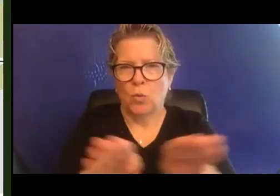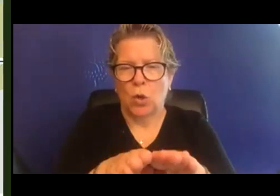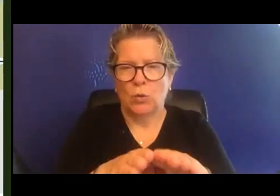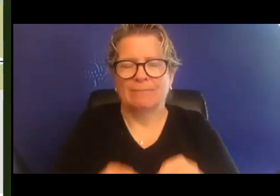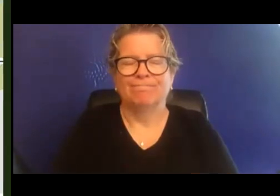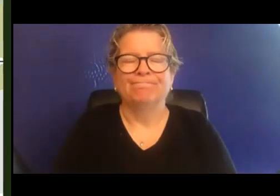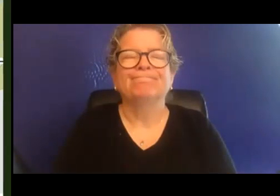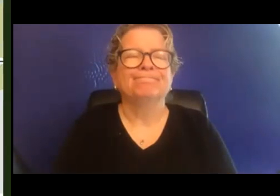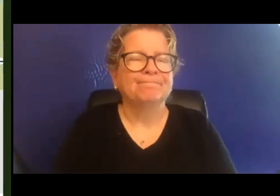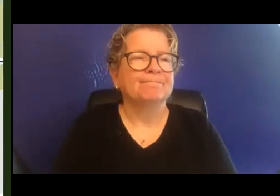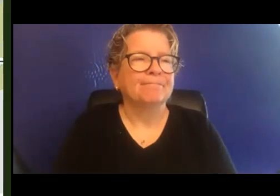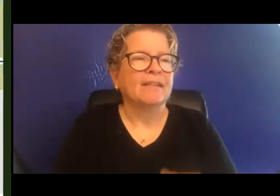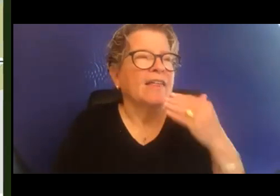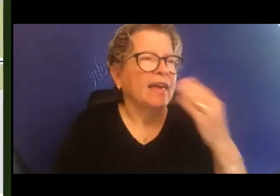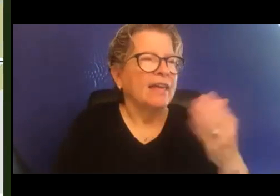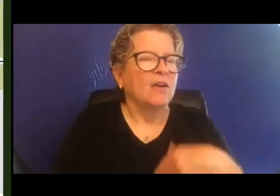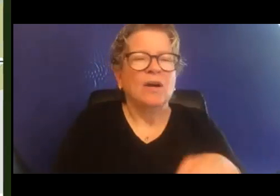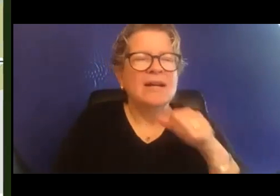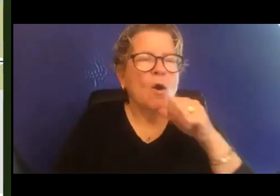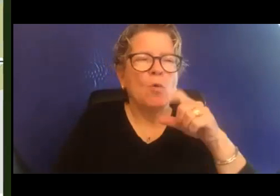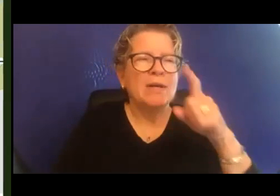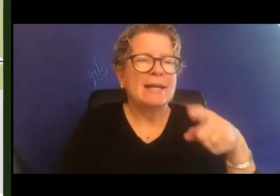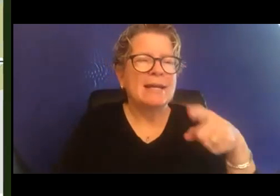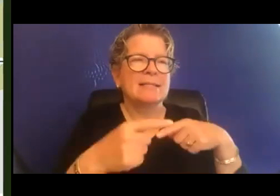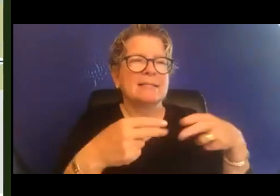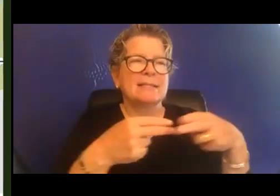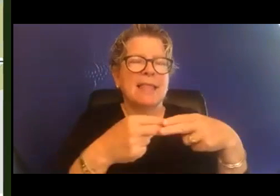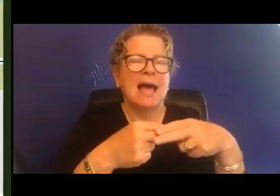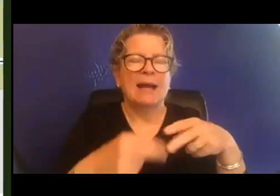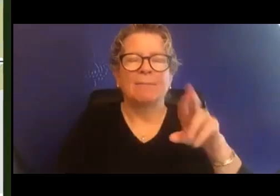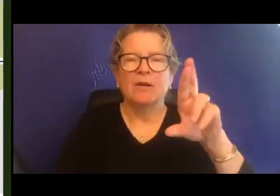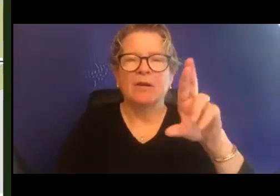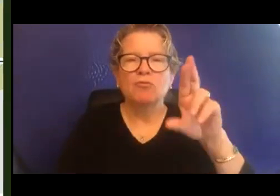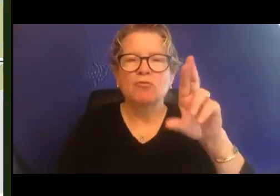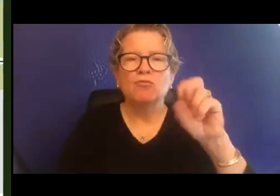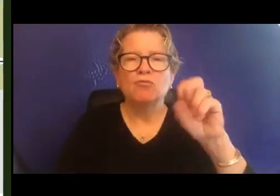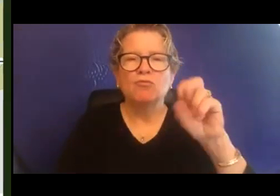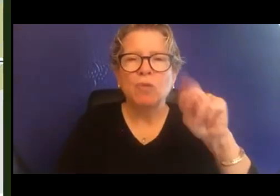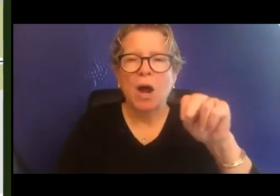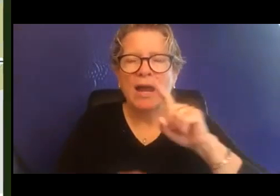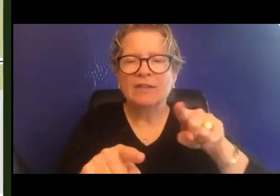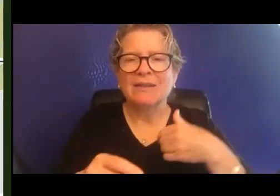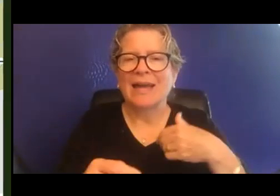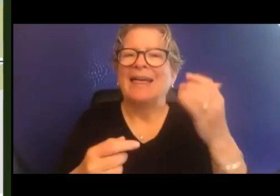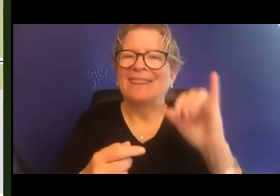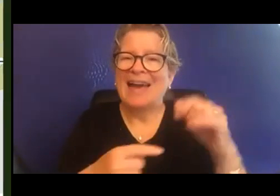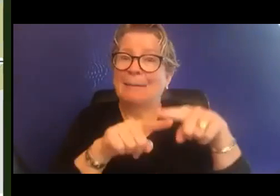Unfortunately for that, the contractor has to develop his specific traffic control plan to give you any meaningful answers on that.